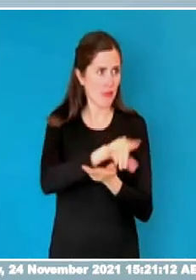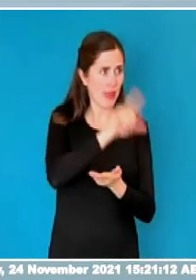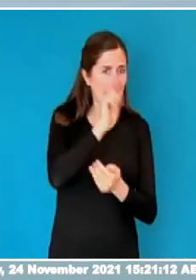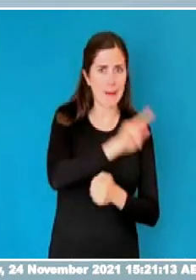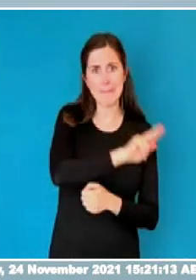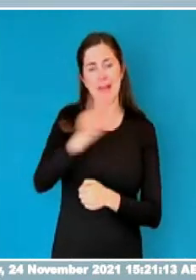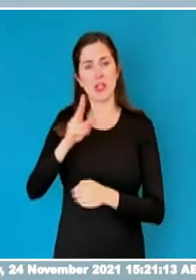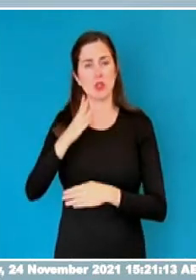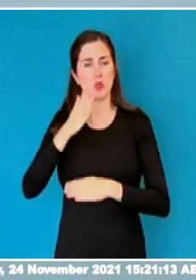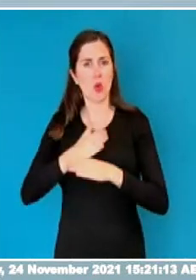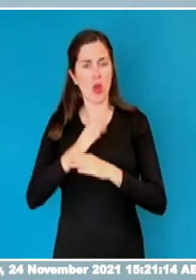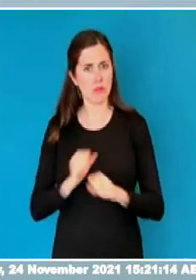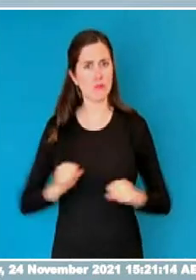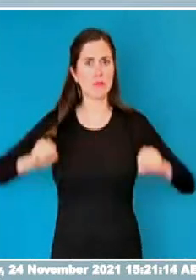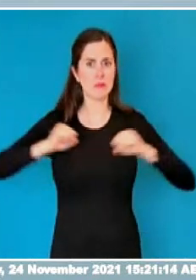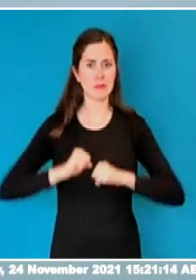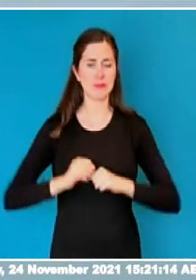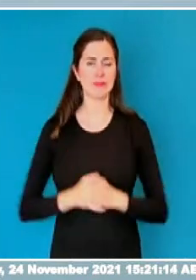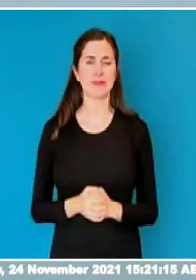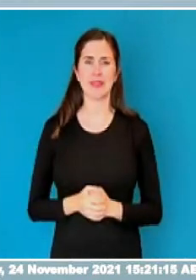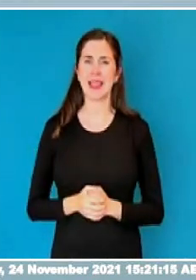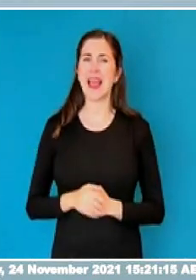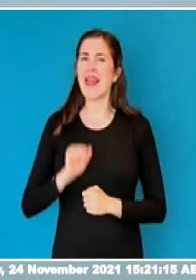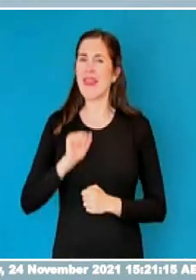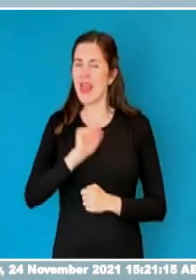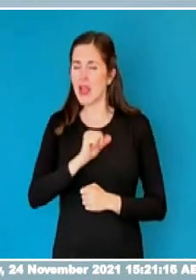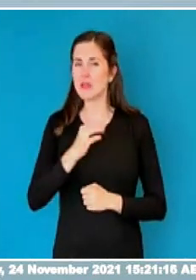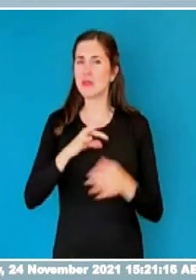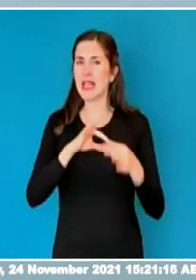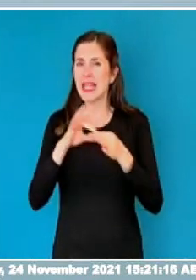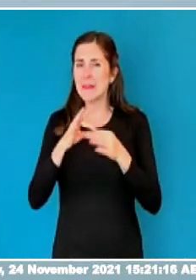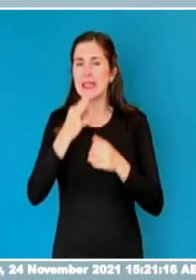That relationship is different because, you know, the person has been injured in the